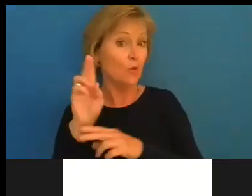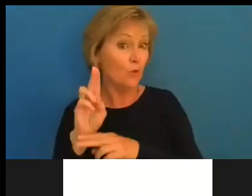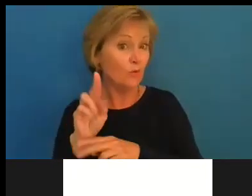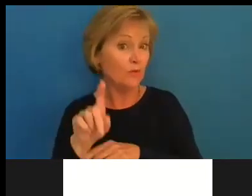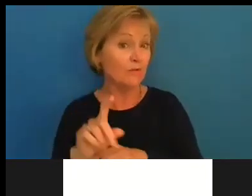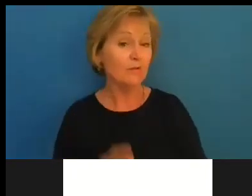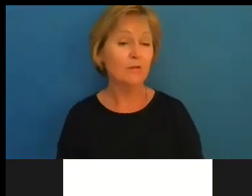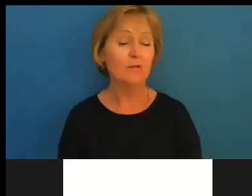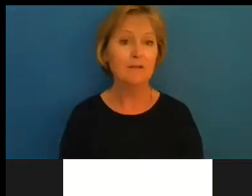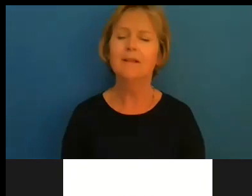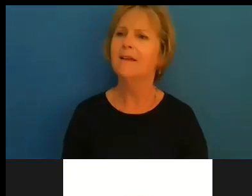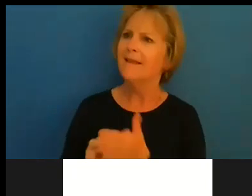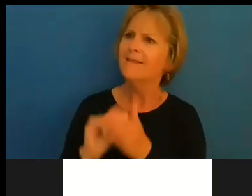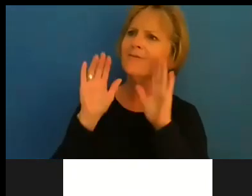That's a great question.